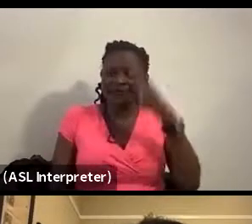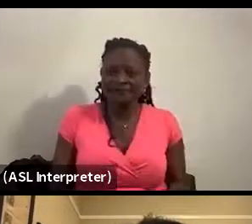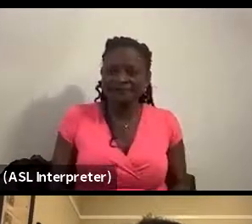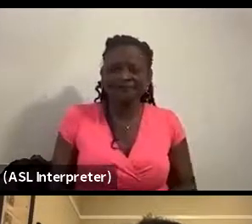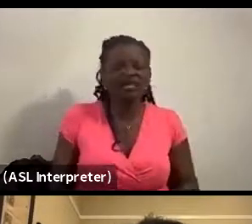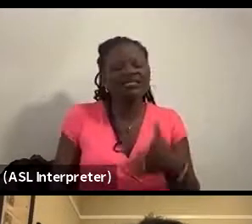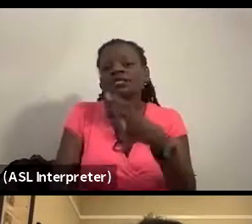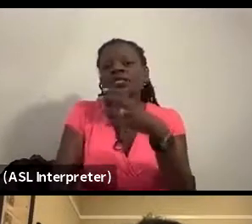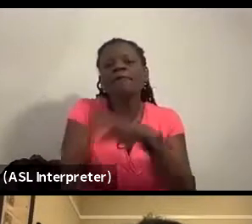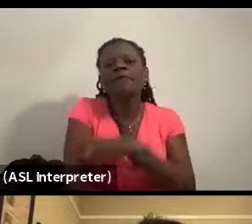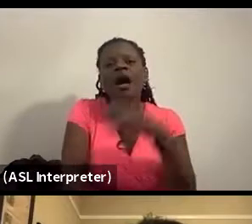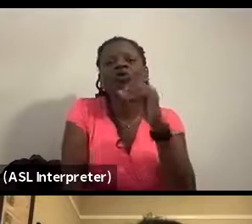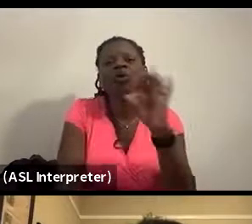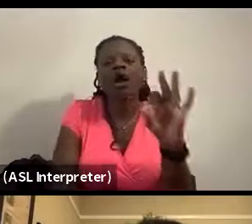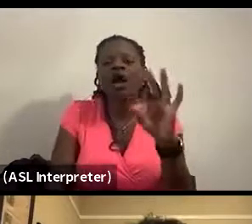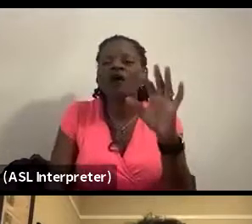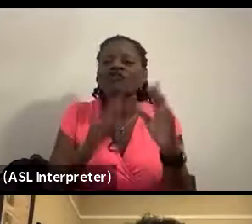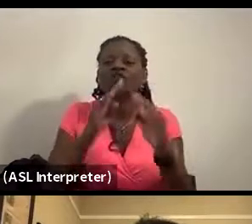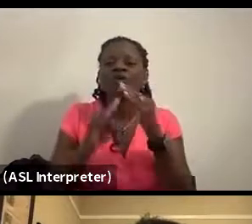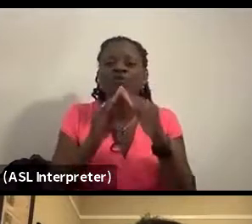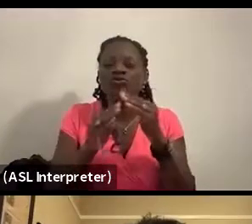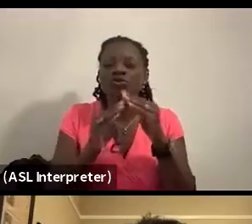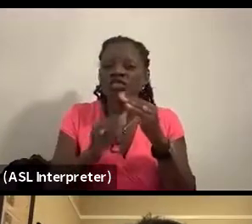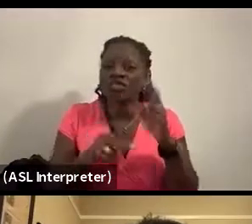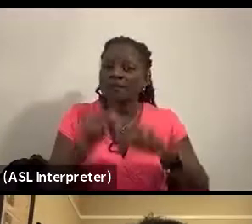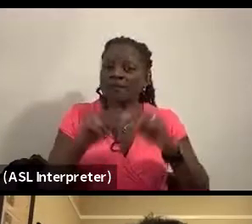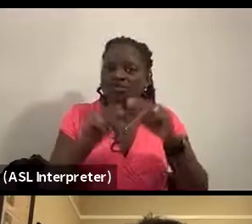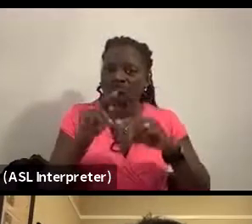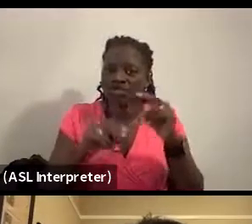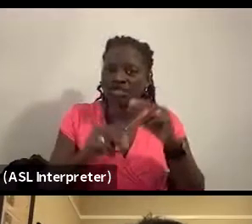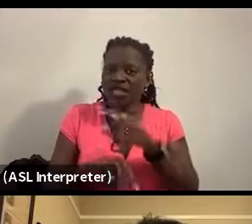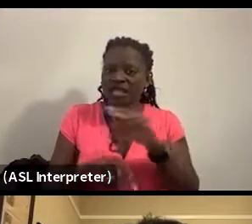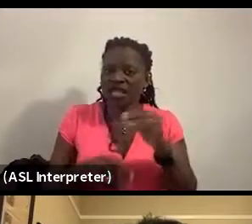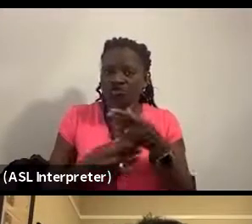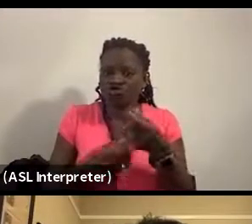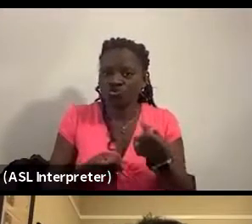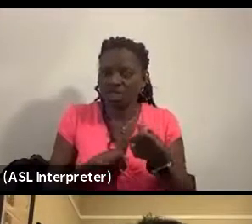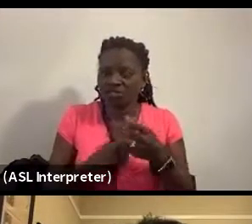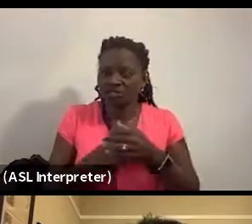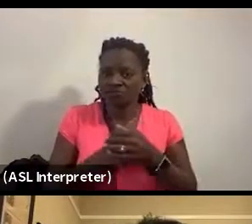building community trust that we will allow our community to feel like they can